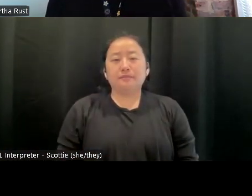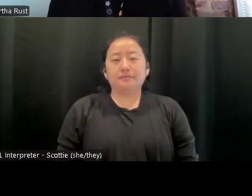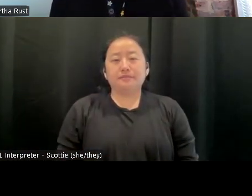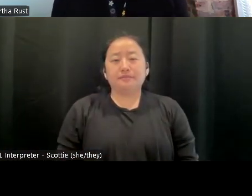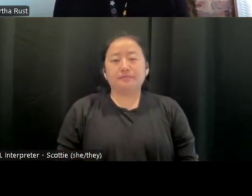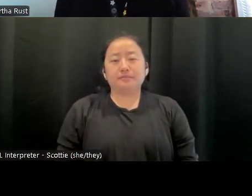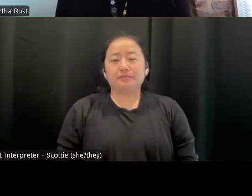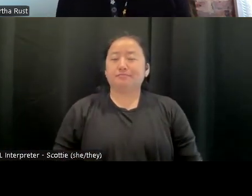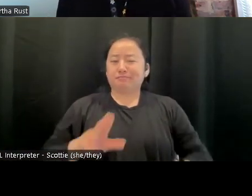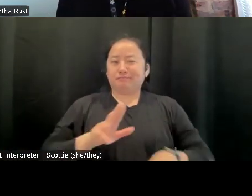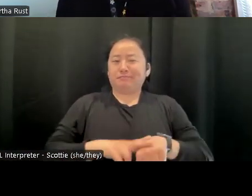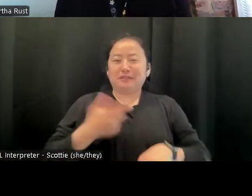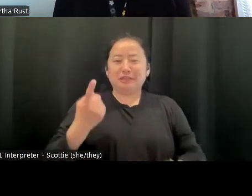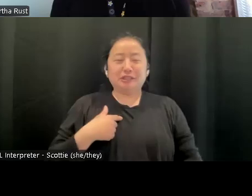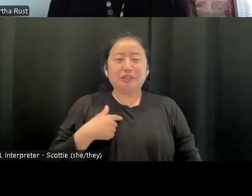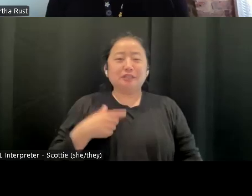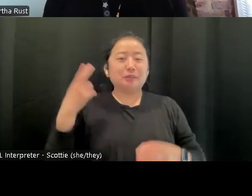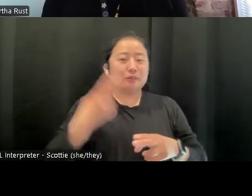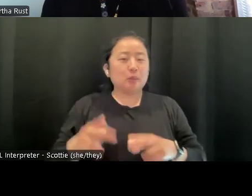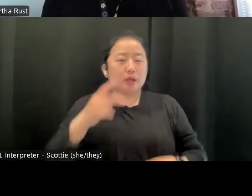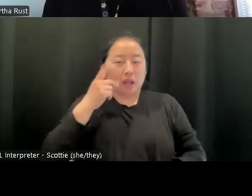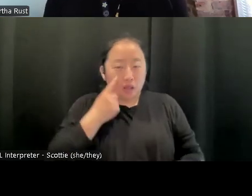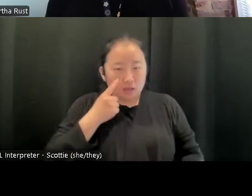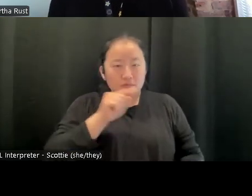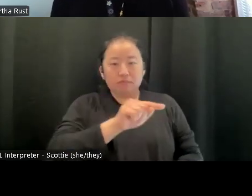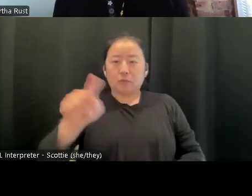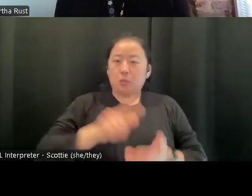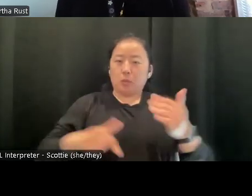Of course this is just a sneak peek of what we have in our inventory, and we hope that